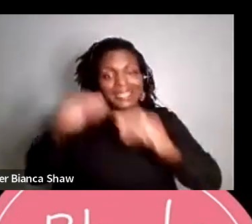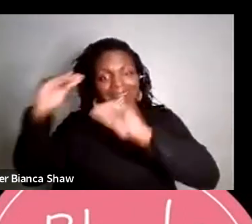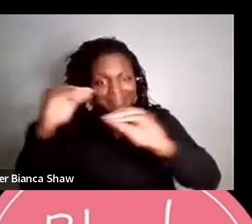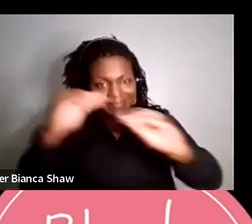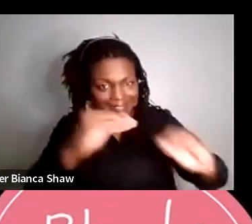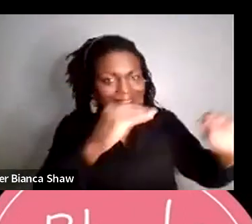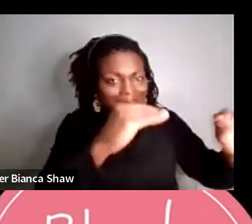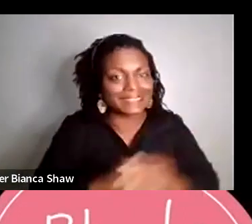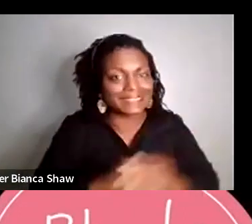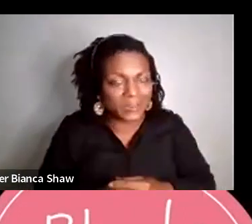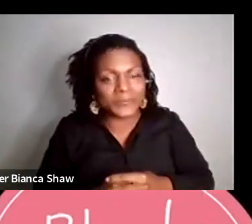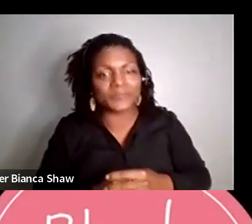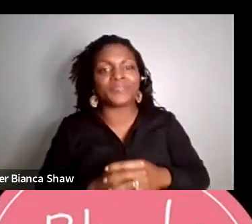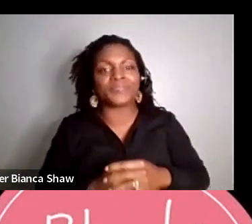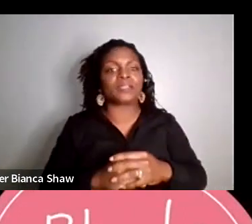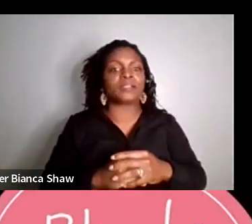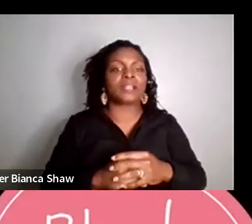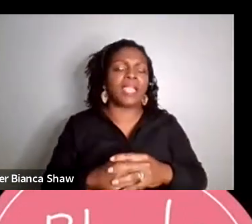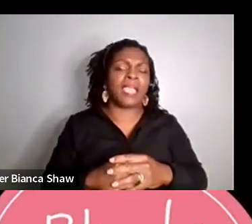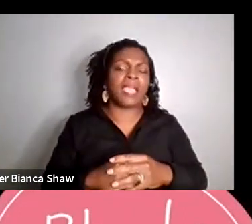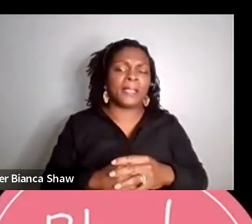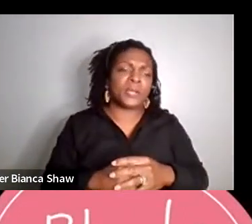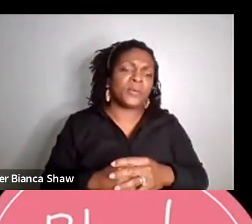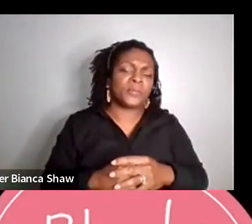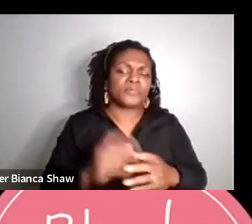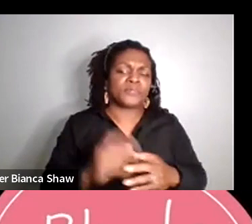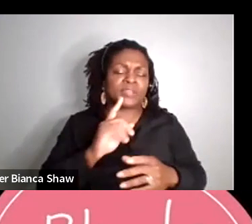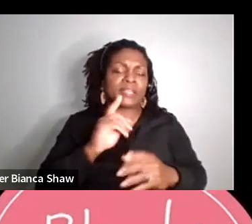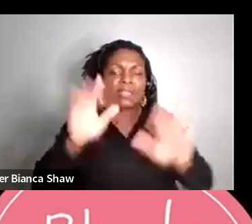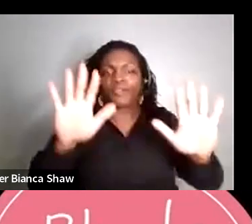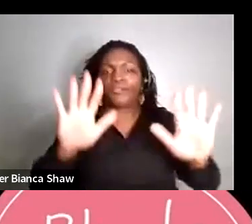I think that's and it was just it was a great experience The students seem to have a lot of fun.